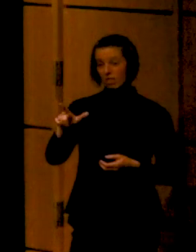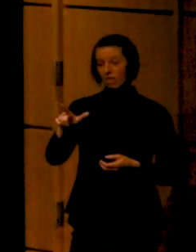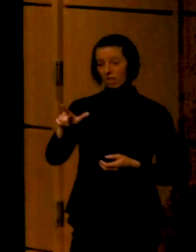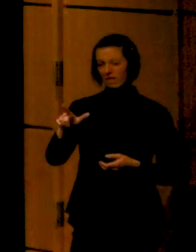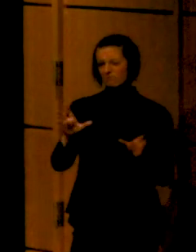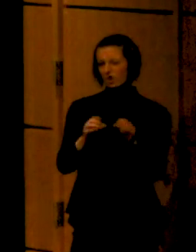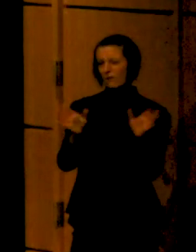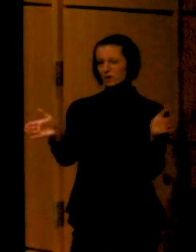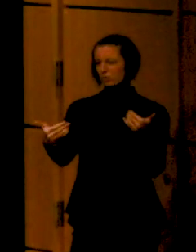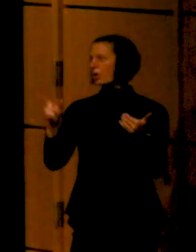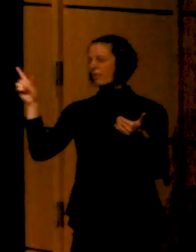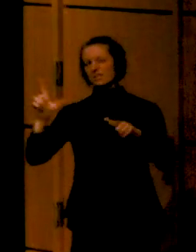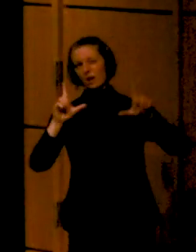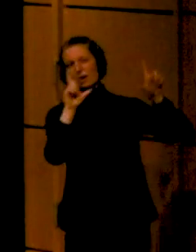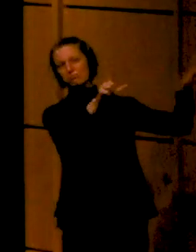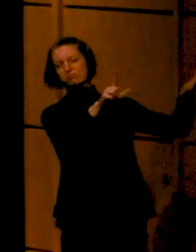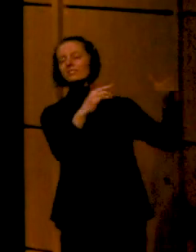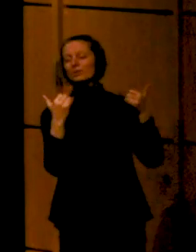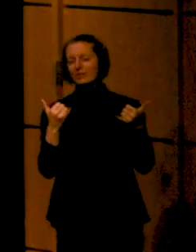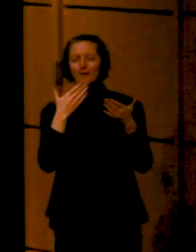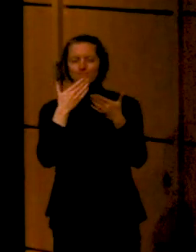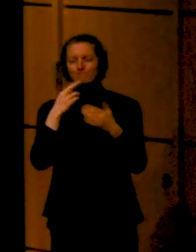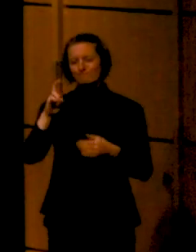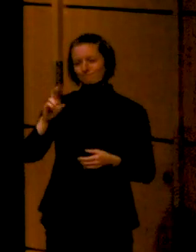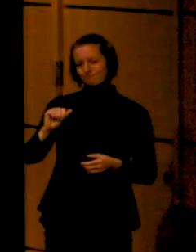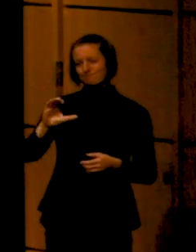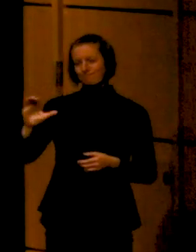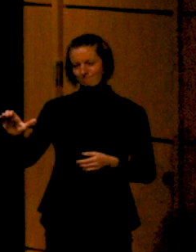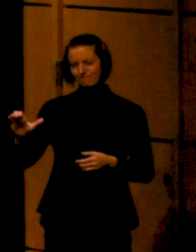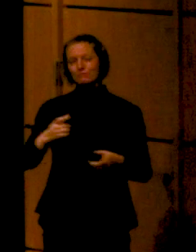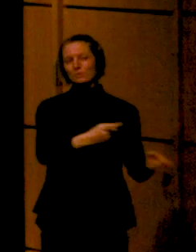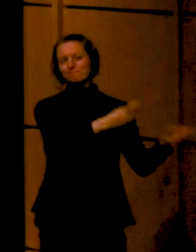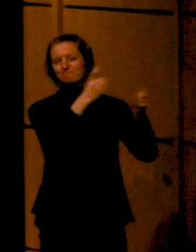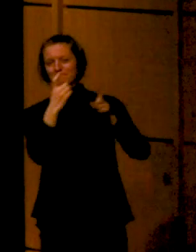And we're very grateful to the Regional Arts and Culture Council for having it cleaned